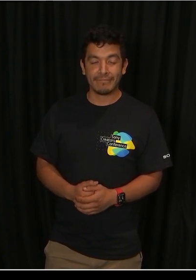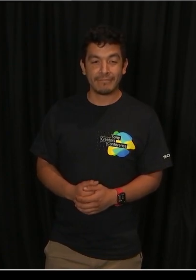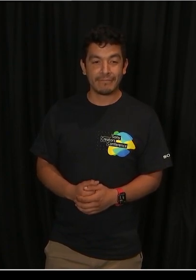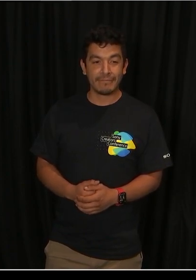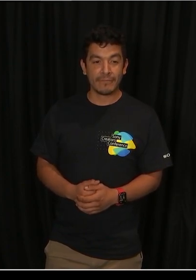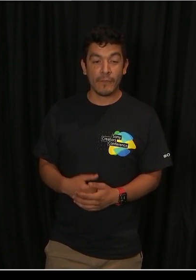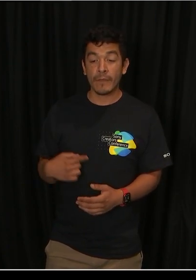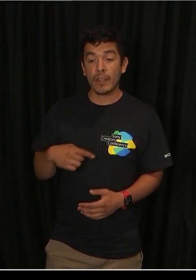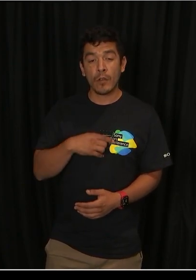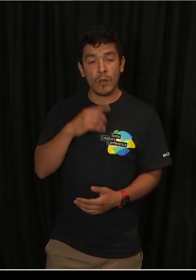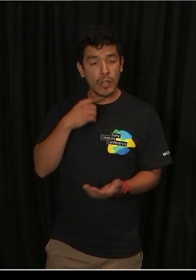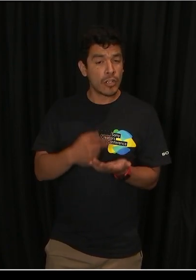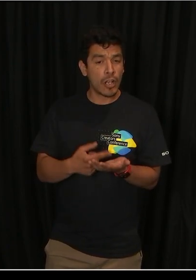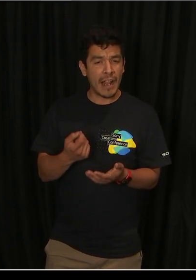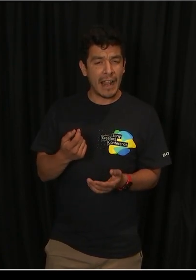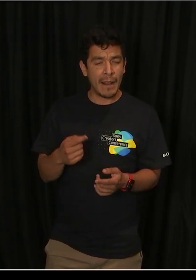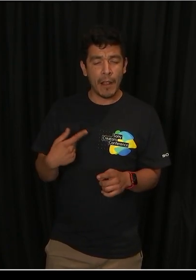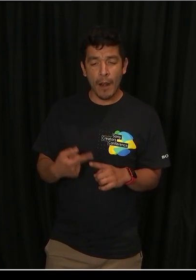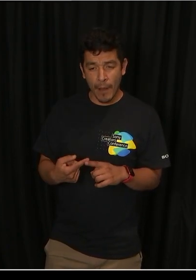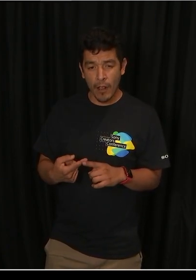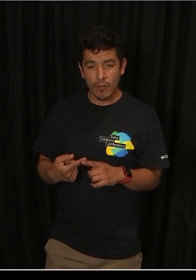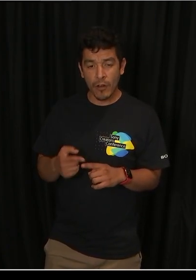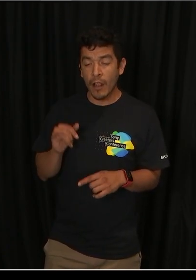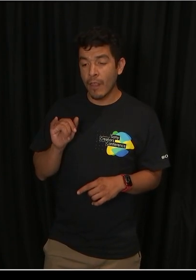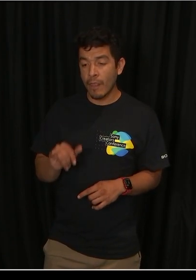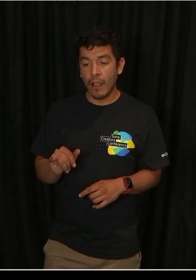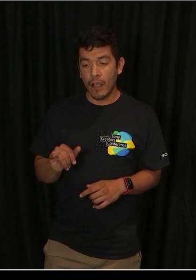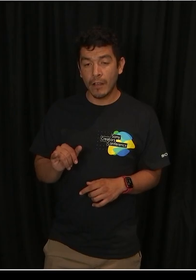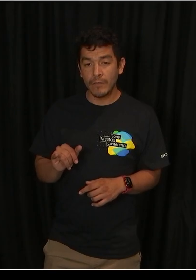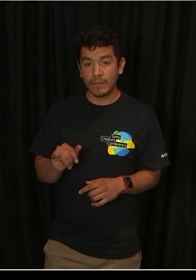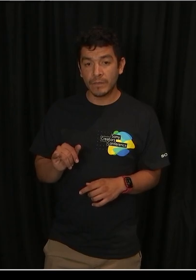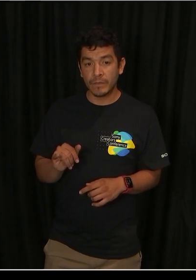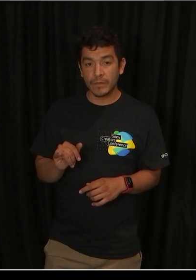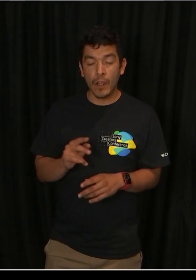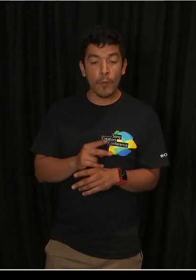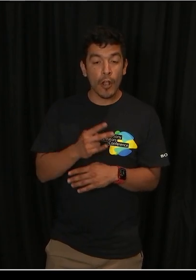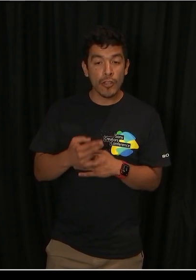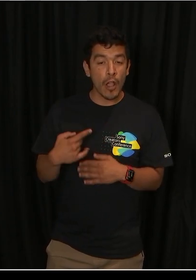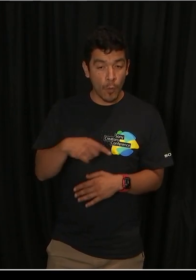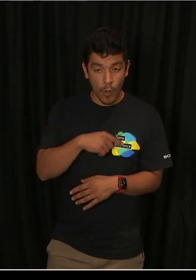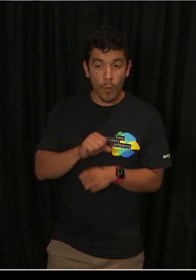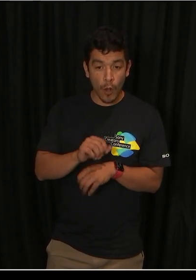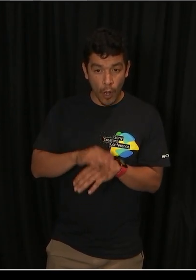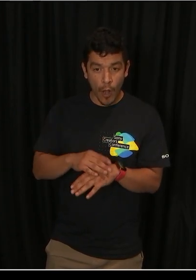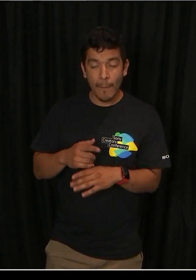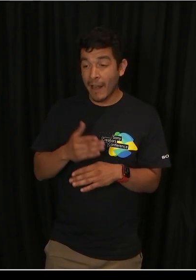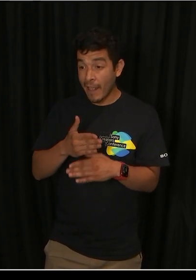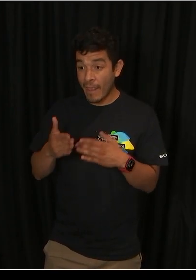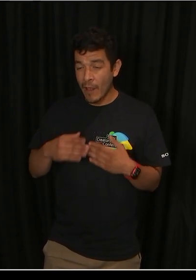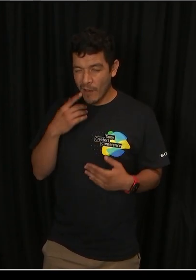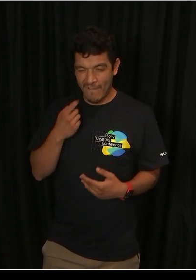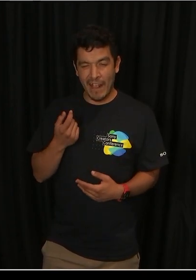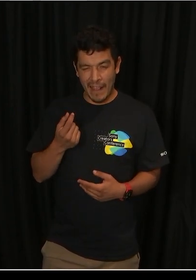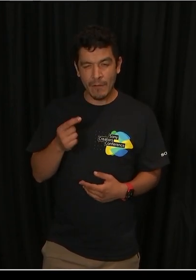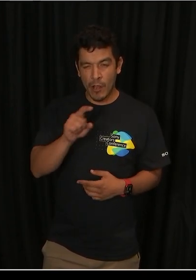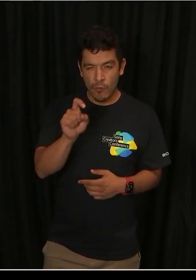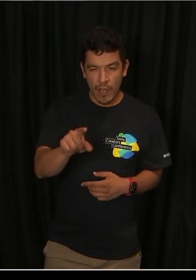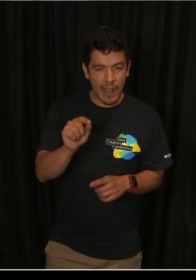So we're going to talk about the Imageworks. We're going to talk a little bit about the projects we worked on. But then at the end, we'll do a little bit of a Q&A/panel.